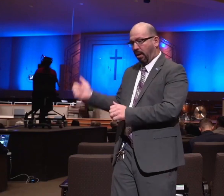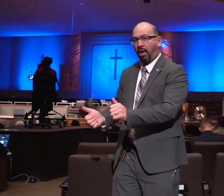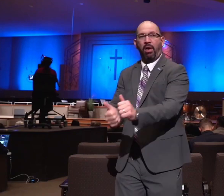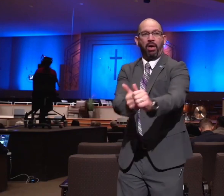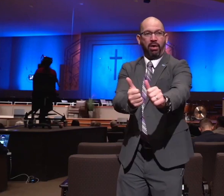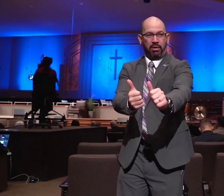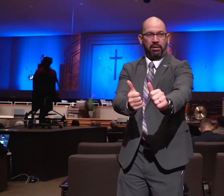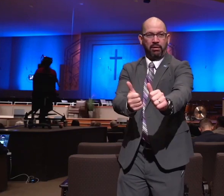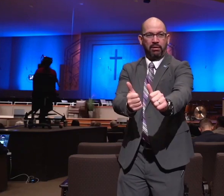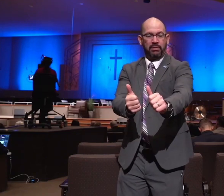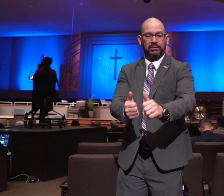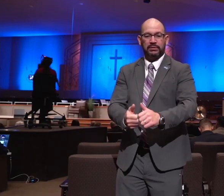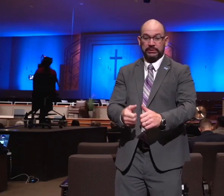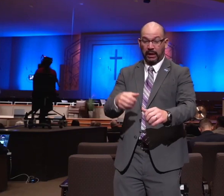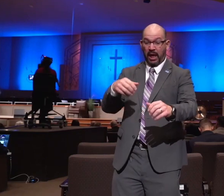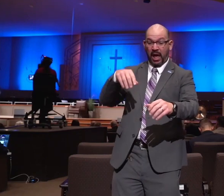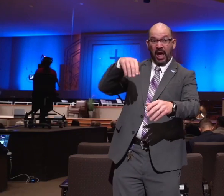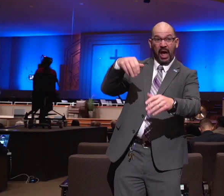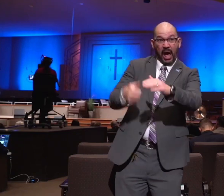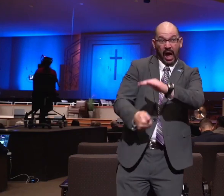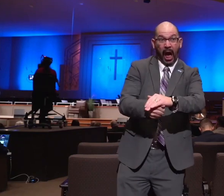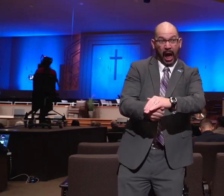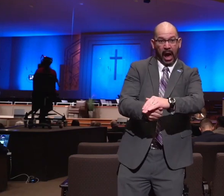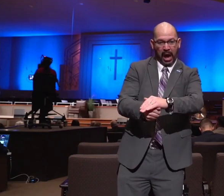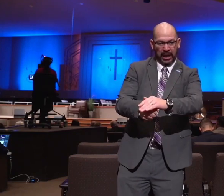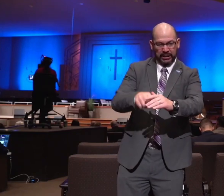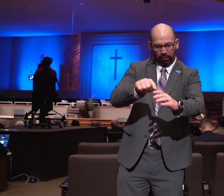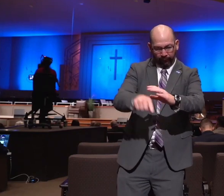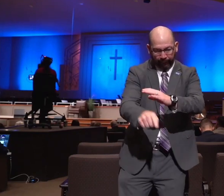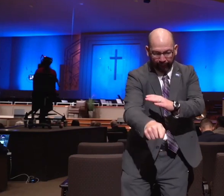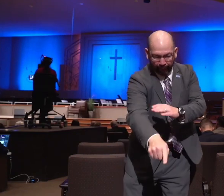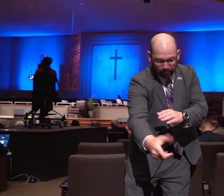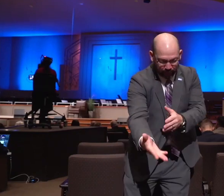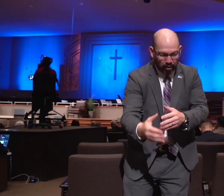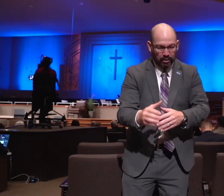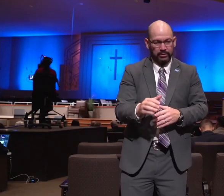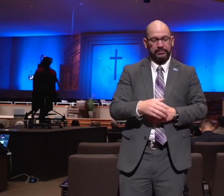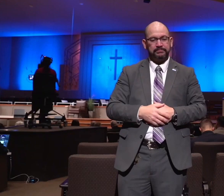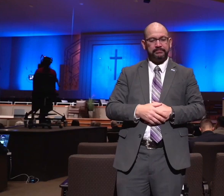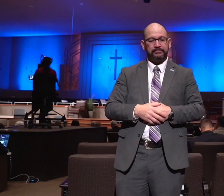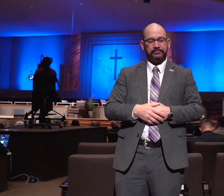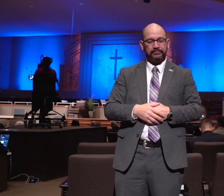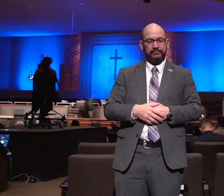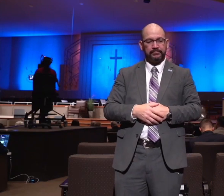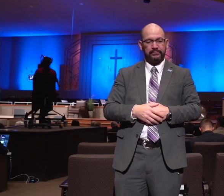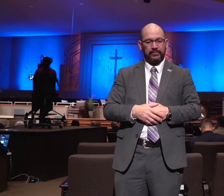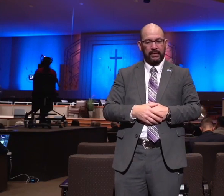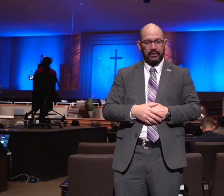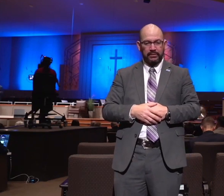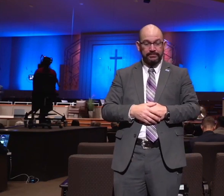and he's in a cave the cave of Adullum